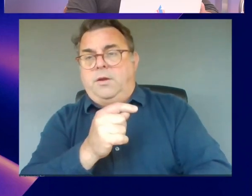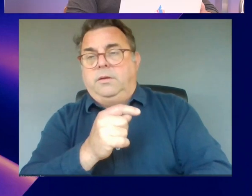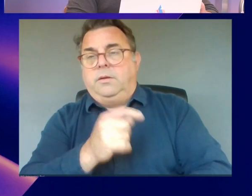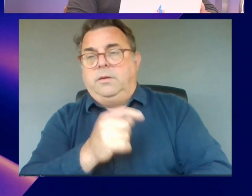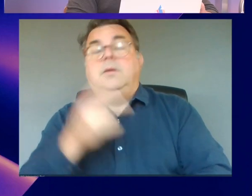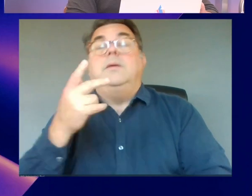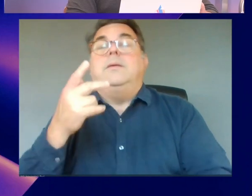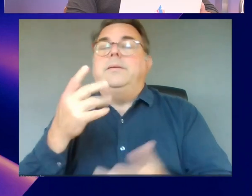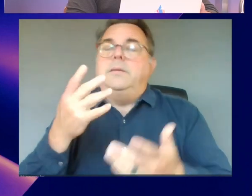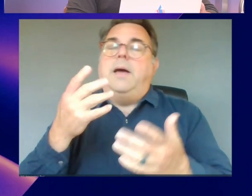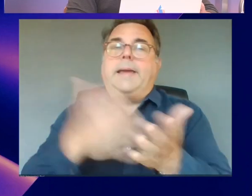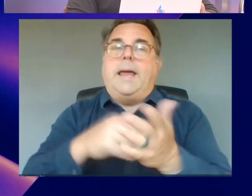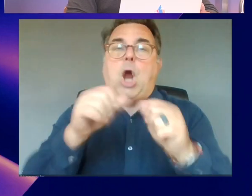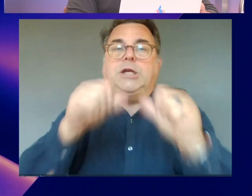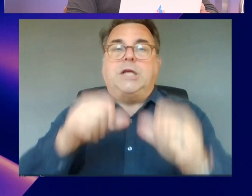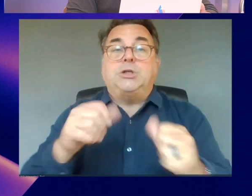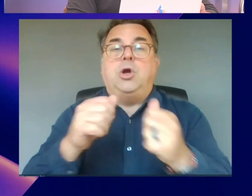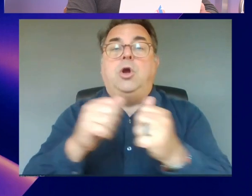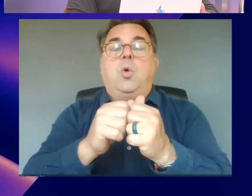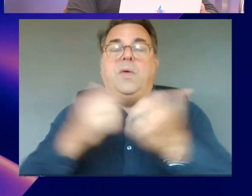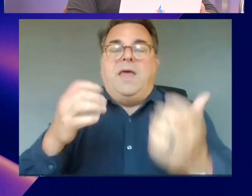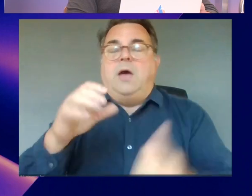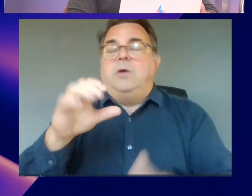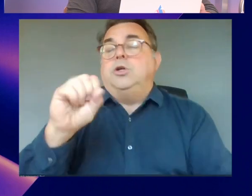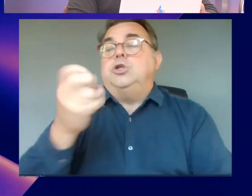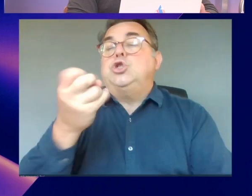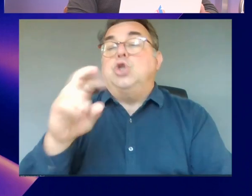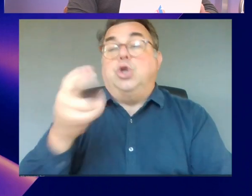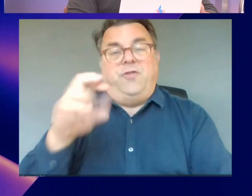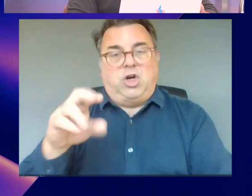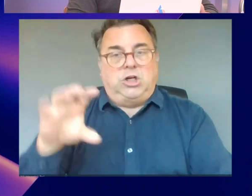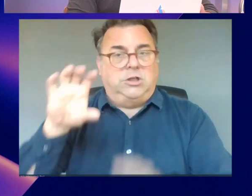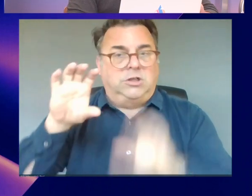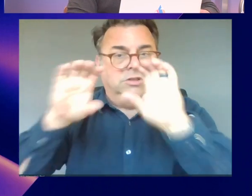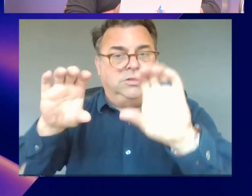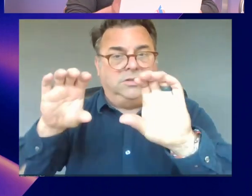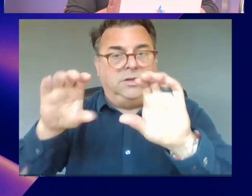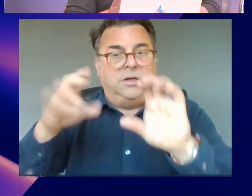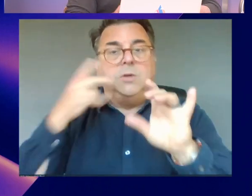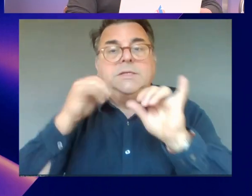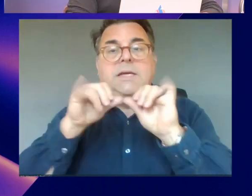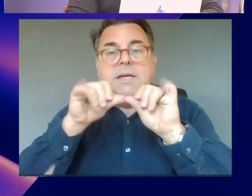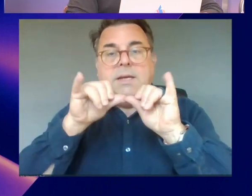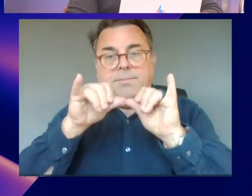As we scroll down, what else you see on this console is you see metrics, the first section.